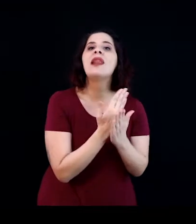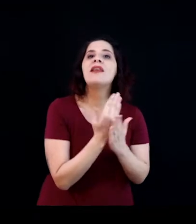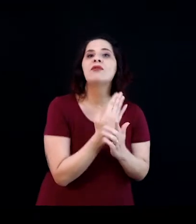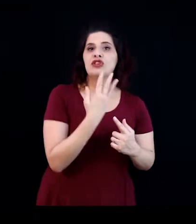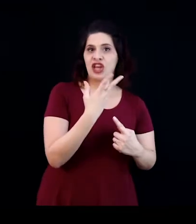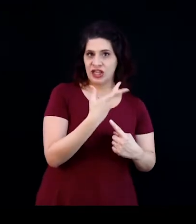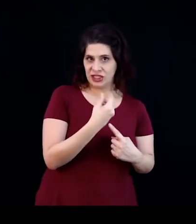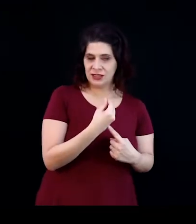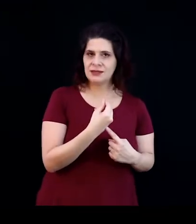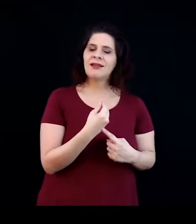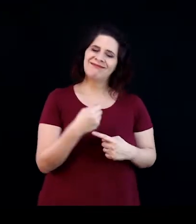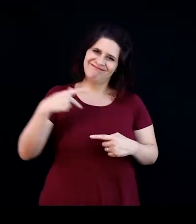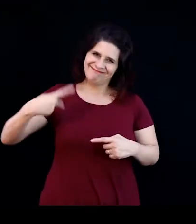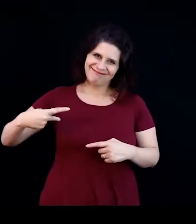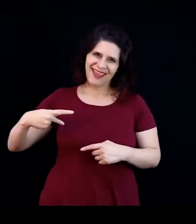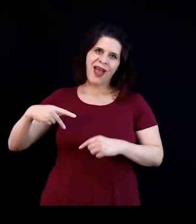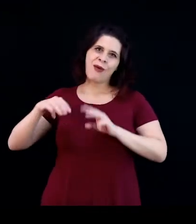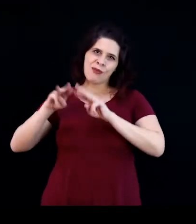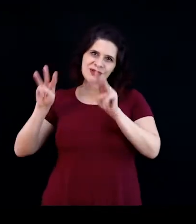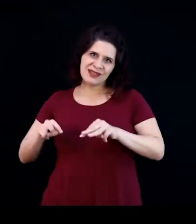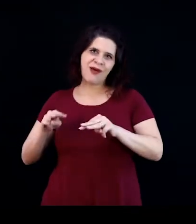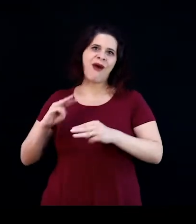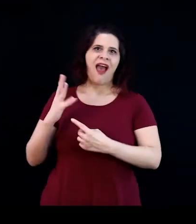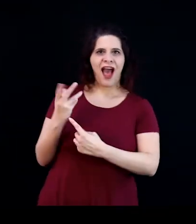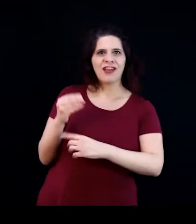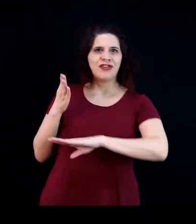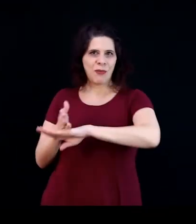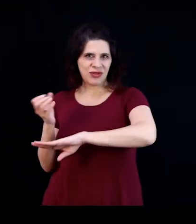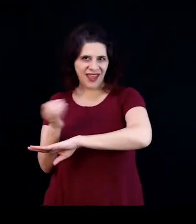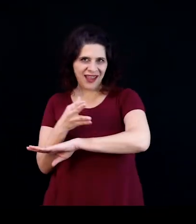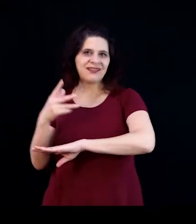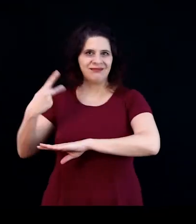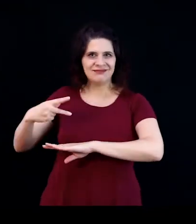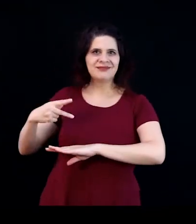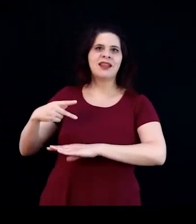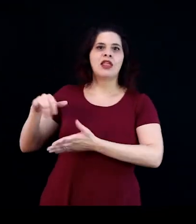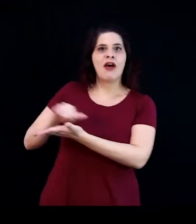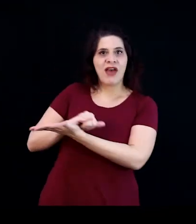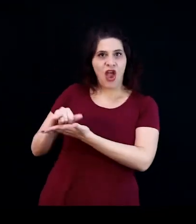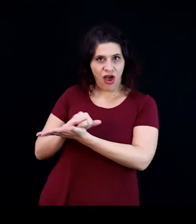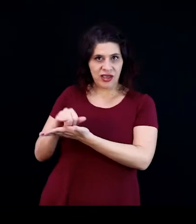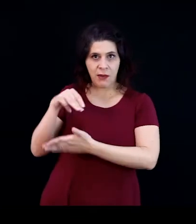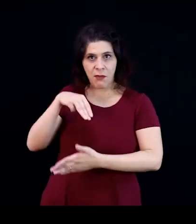for the Museum of Modern Art’s artist book program, and it was very important that it should be there,